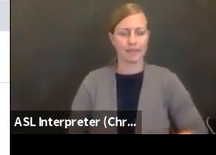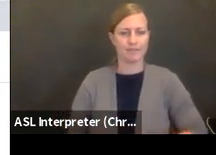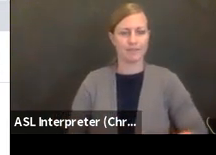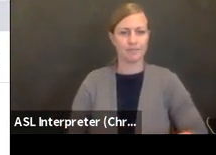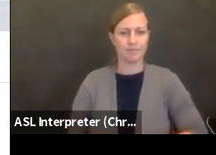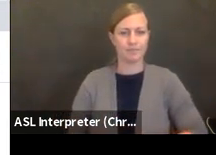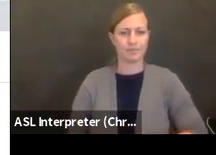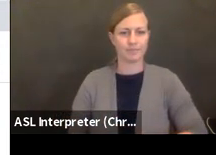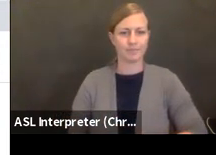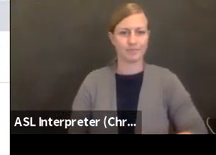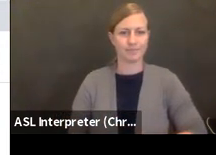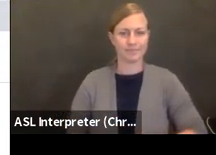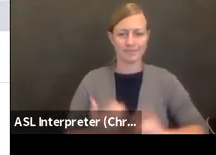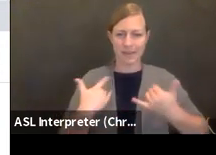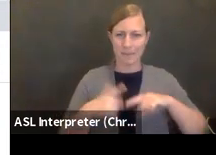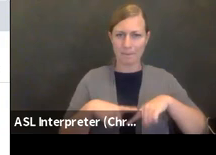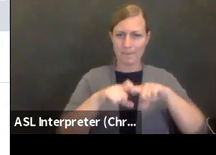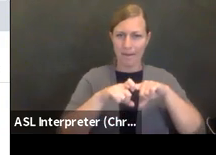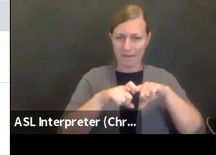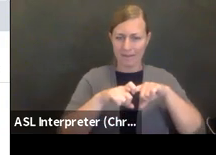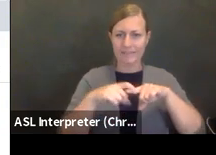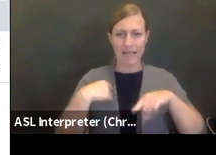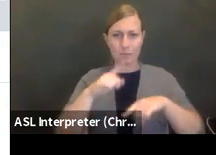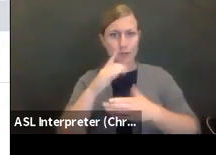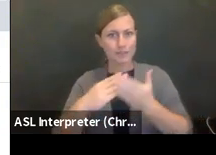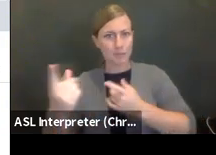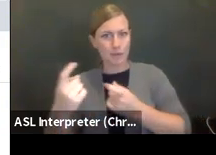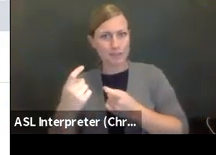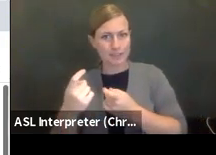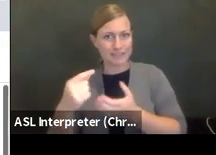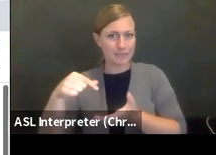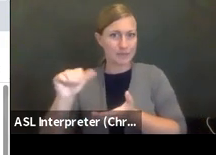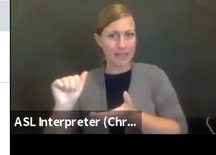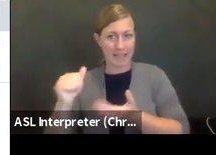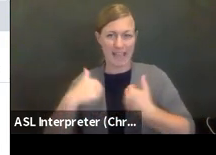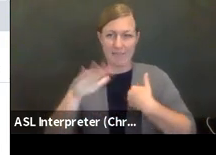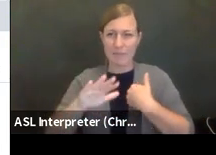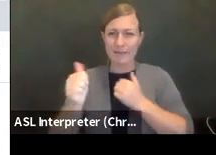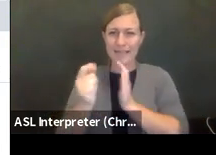ESD 112-- Kristina Wambold: Pausing per second. I'm sure we have some questions as we only have about 10 minutes left in our session today.